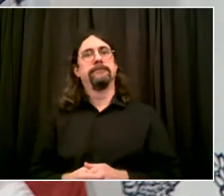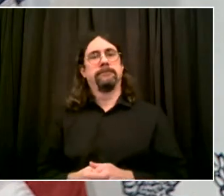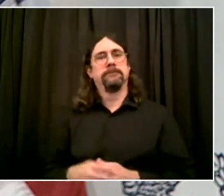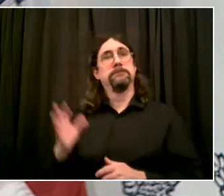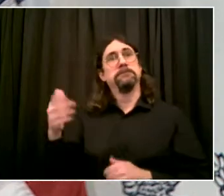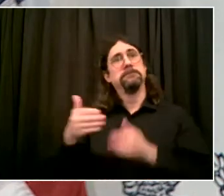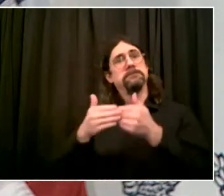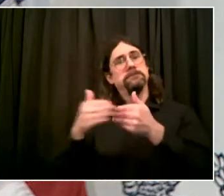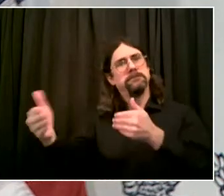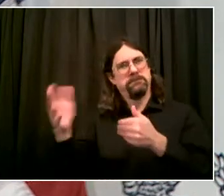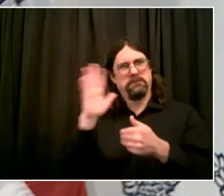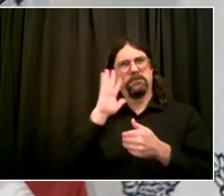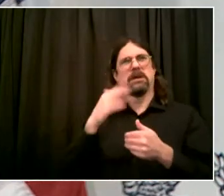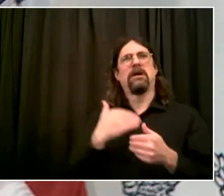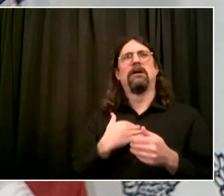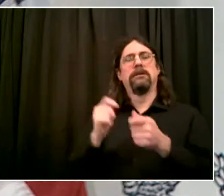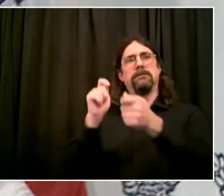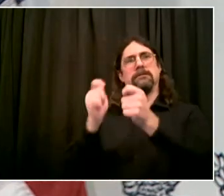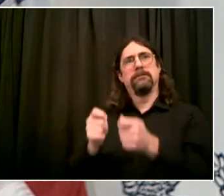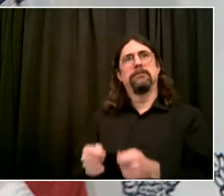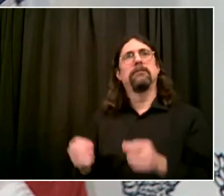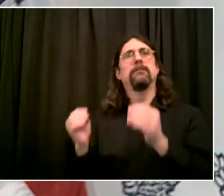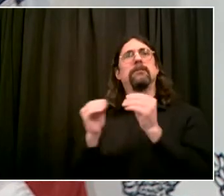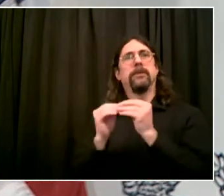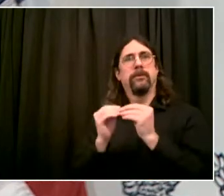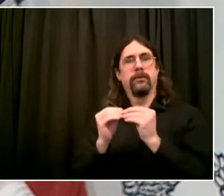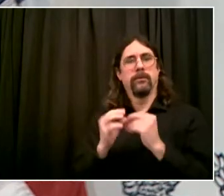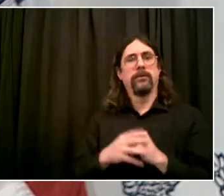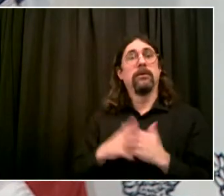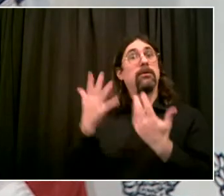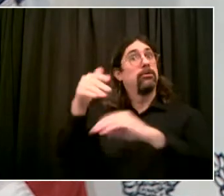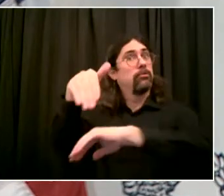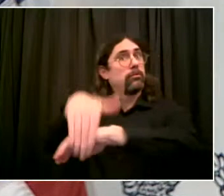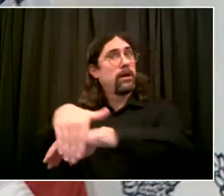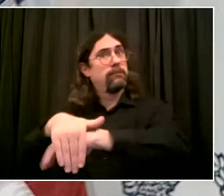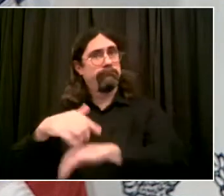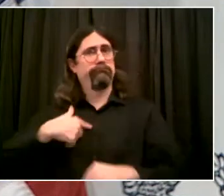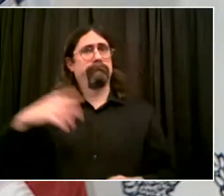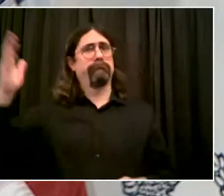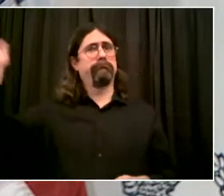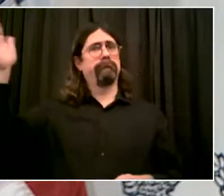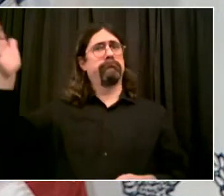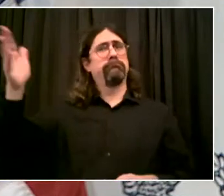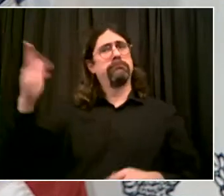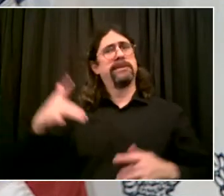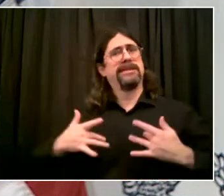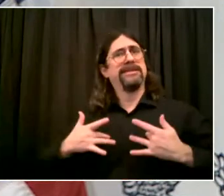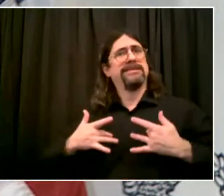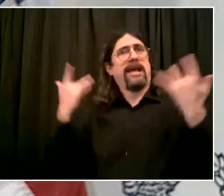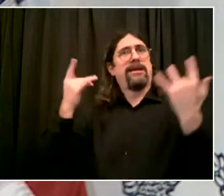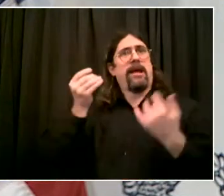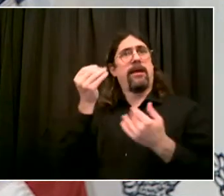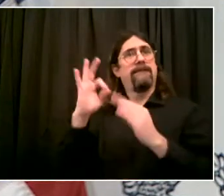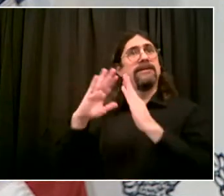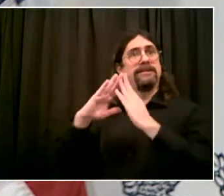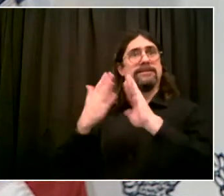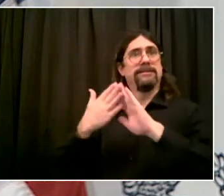OF SAFETY SO MUCH MORE DEEPLY. THAT'S WHH AT NEIGHBORHOOD POLICING IS. AGAIN, EVERYONE, THIS IS ONE OF THE EXAALMPE E OF SOME OF THE